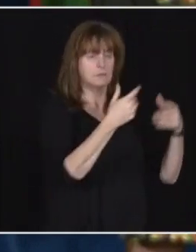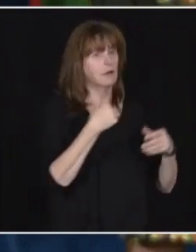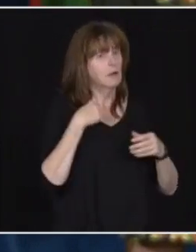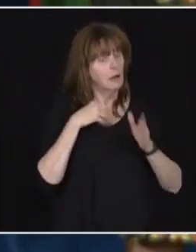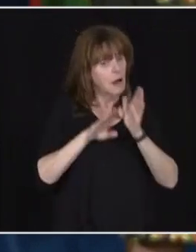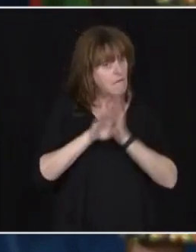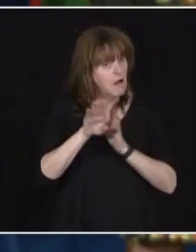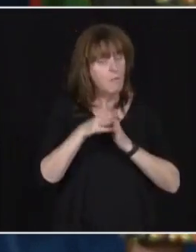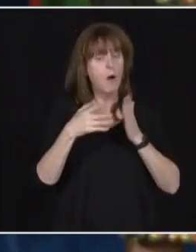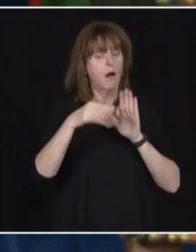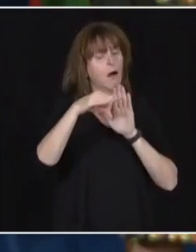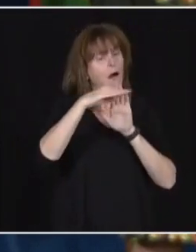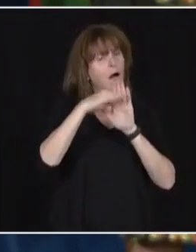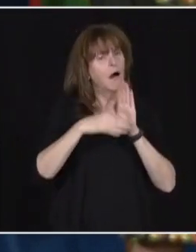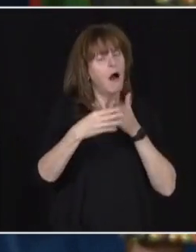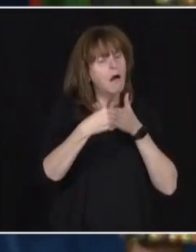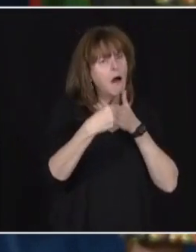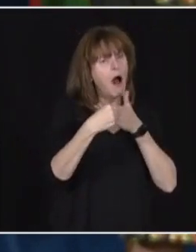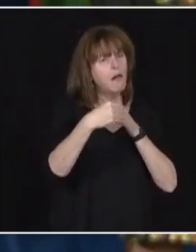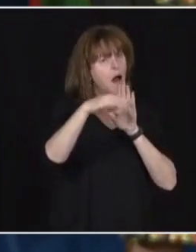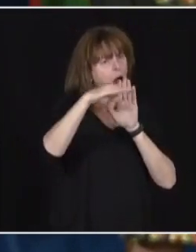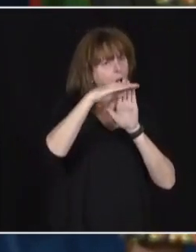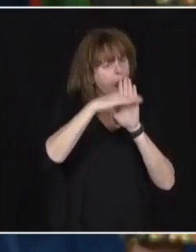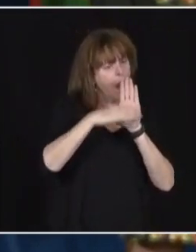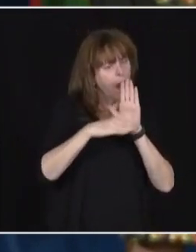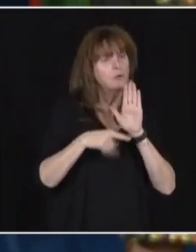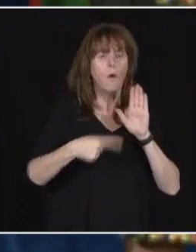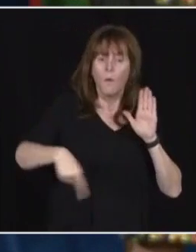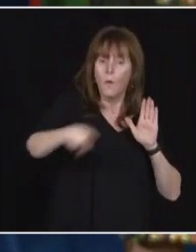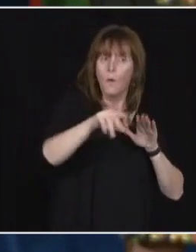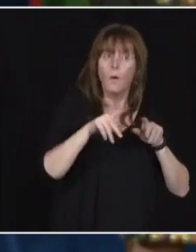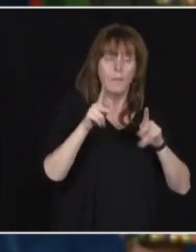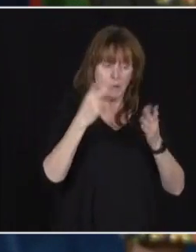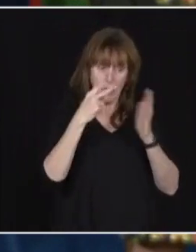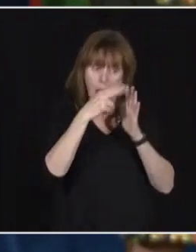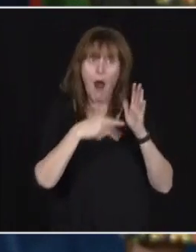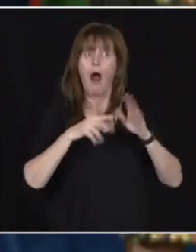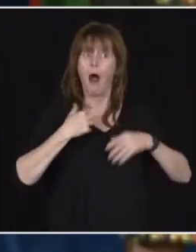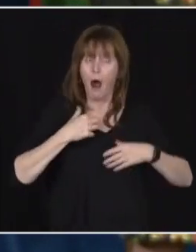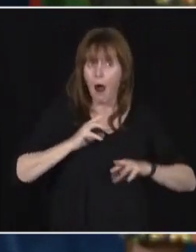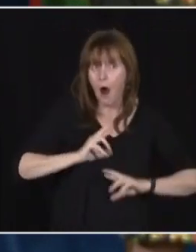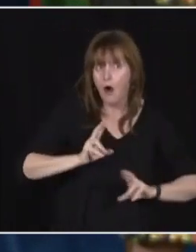are coming out and just getting people ready for the next stage which